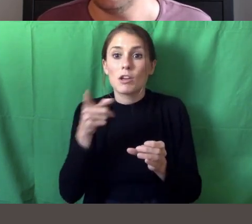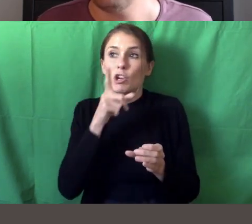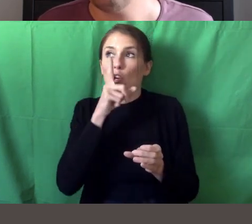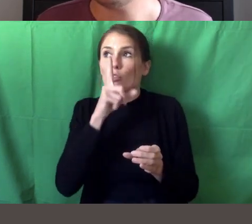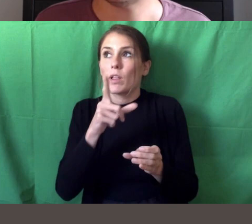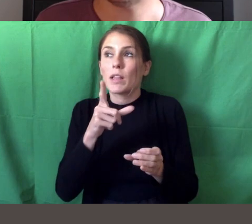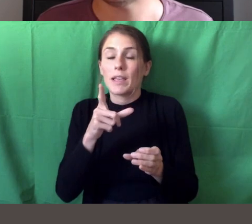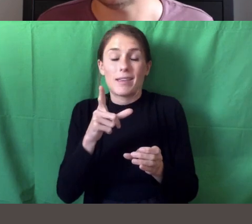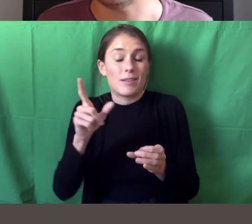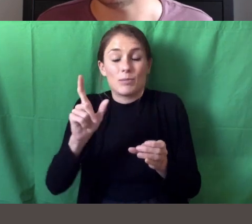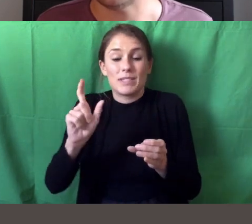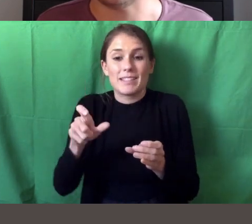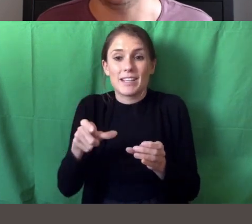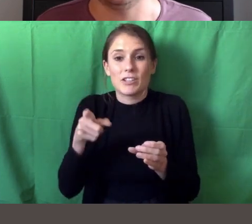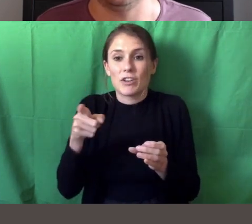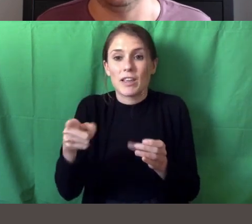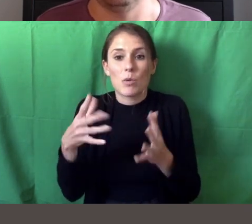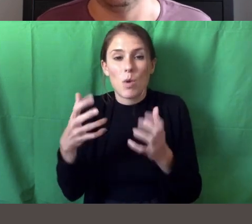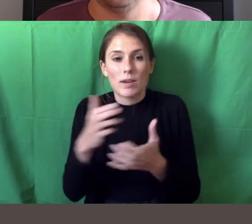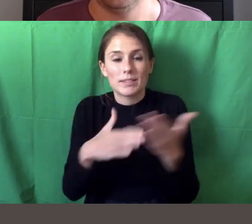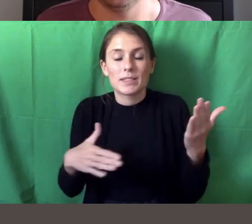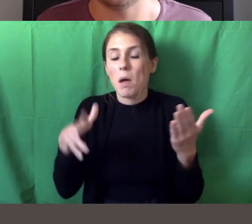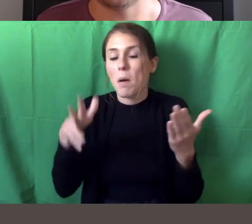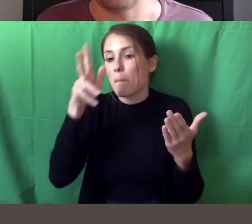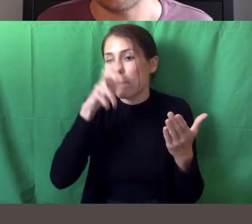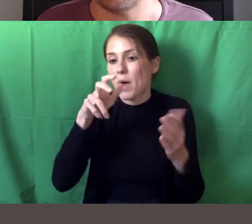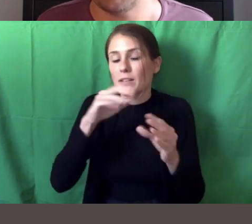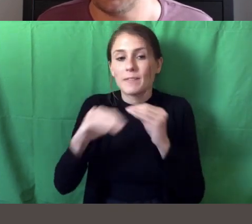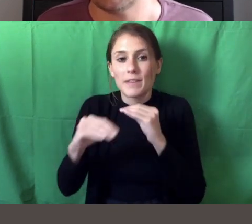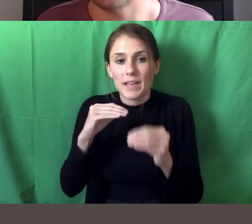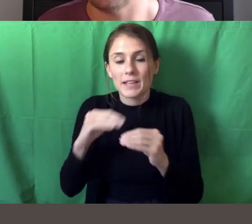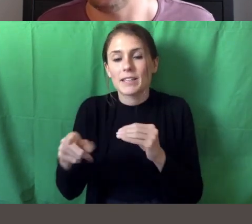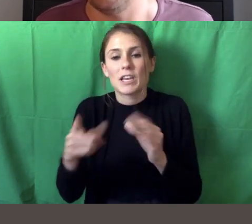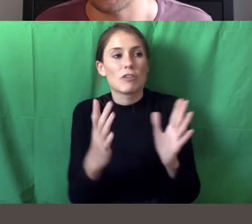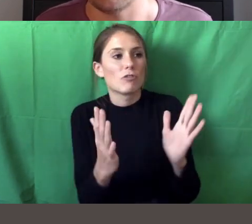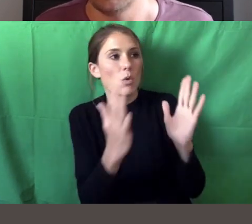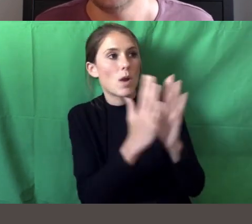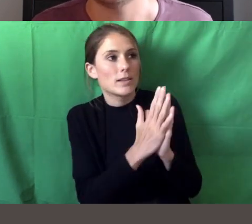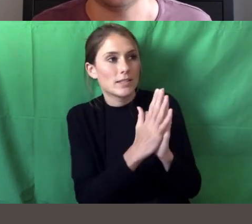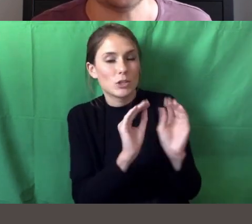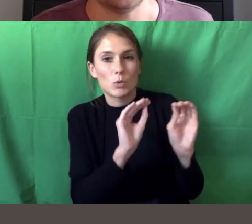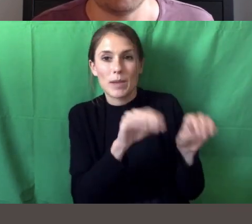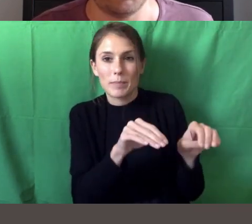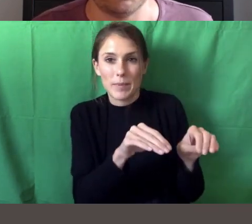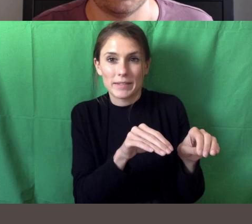become an open source maintainer, but out of necessity. He wanted some bugs fixed and